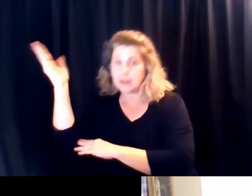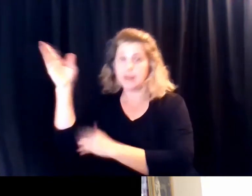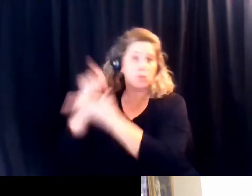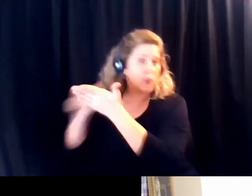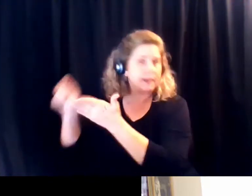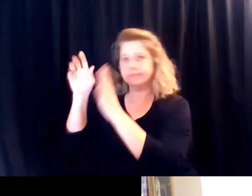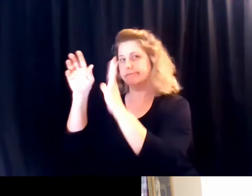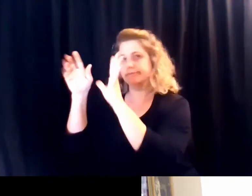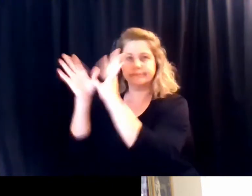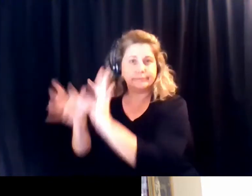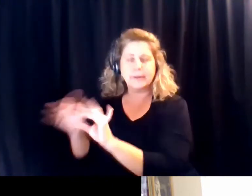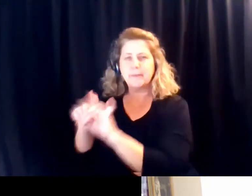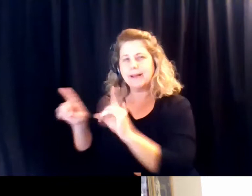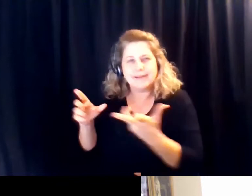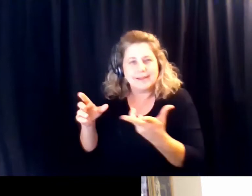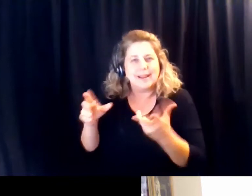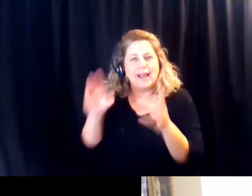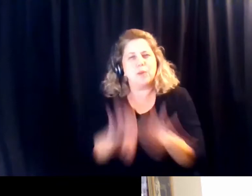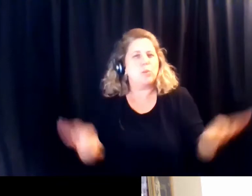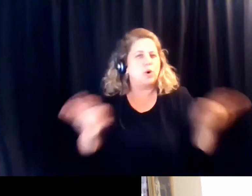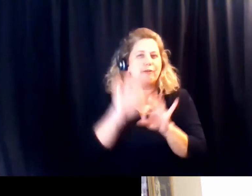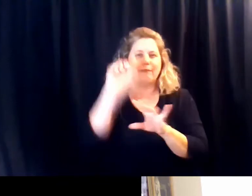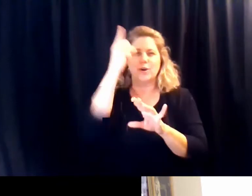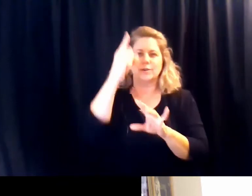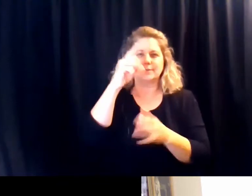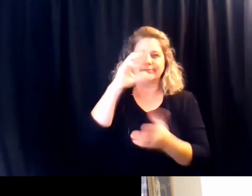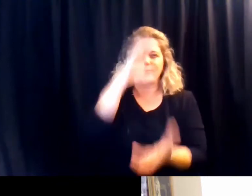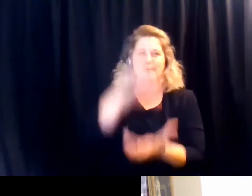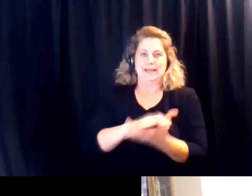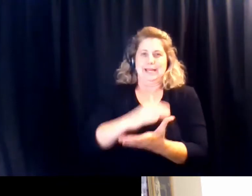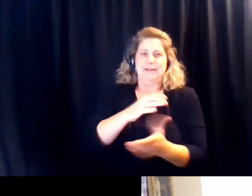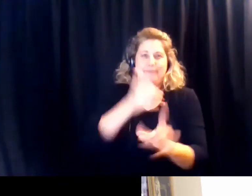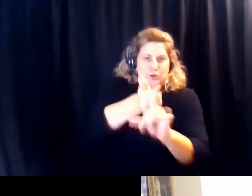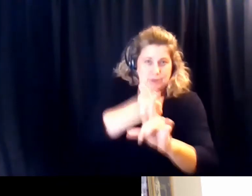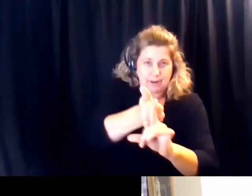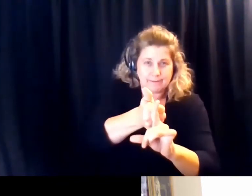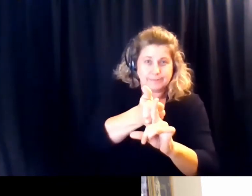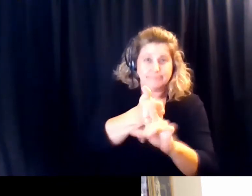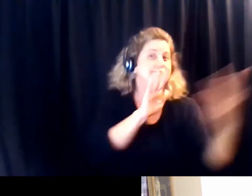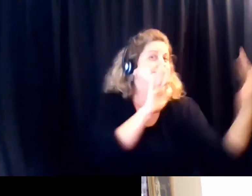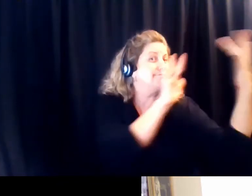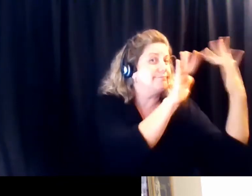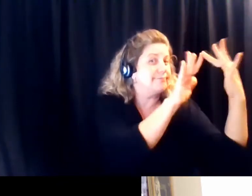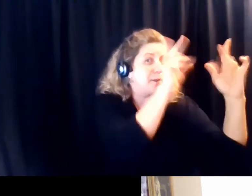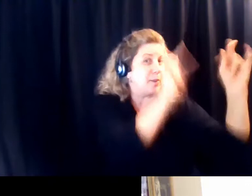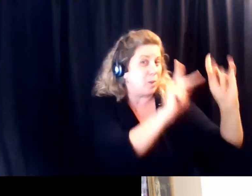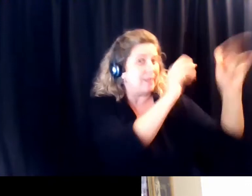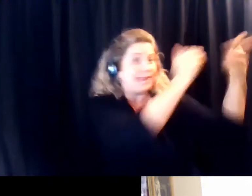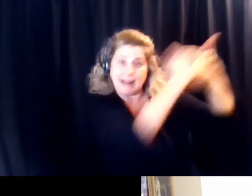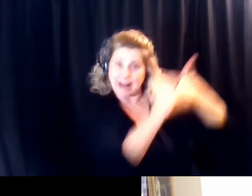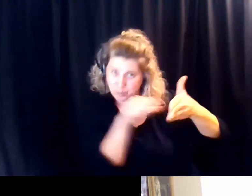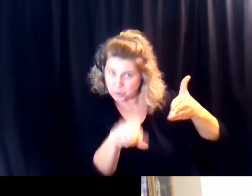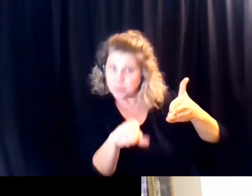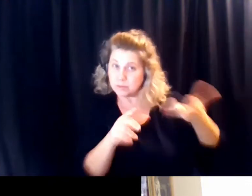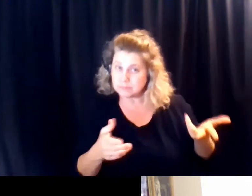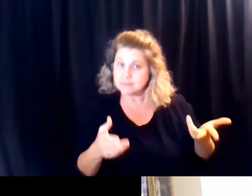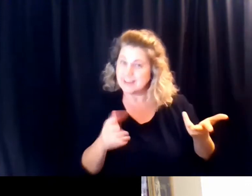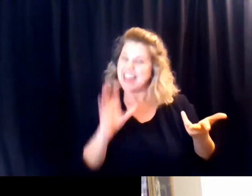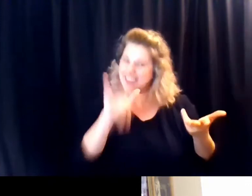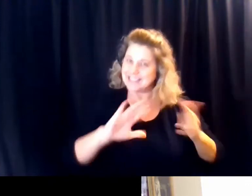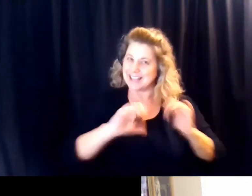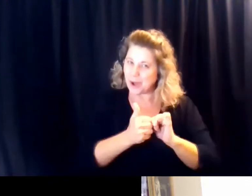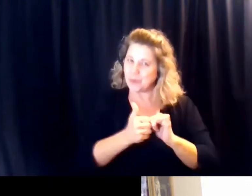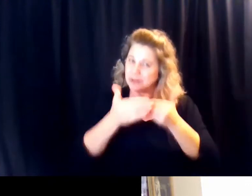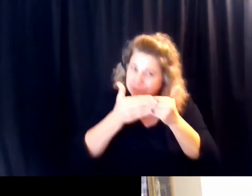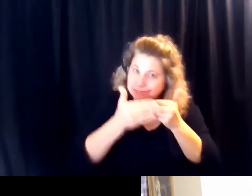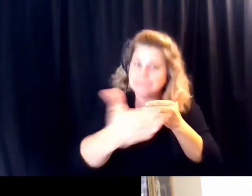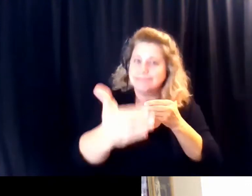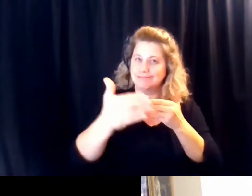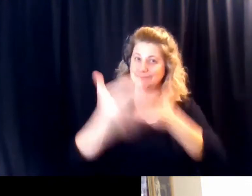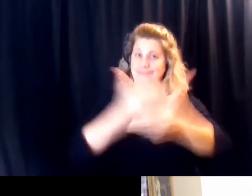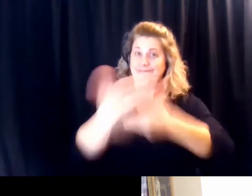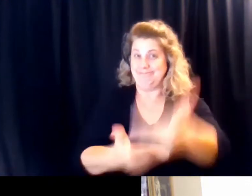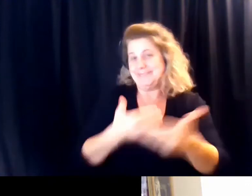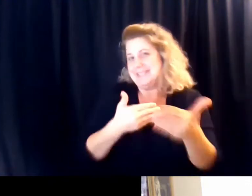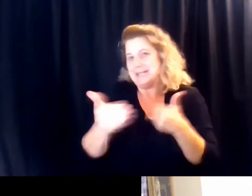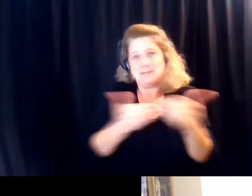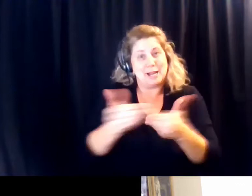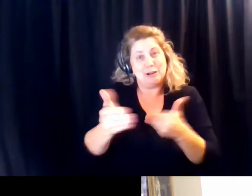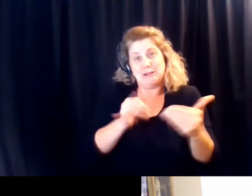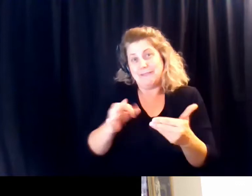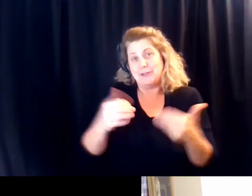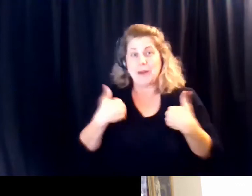Judith Heumann: So, you know, we, there are hundreds of types of disabilities and we represent all racial backgrounds all religious communities all sexual orientations all socio economic you know status is